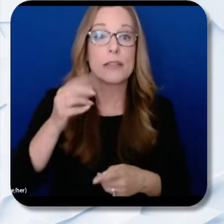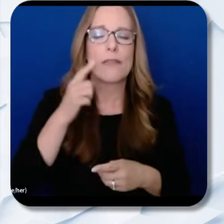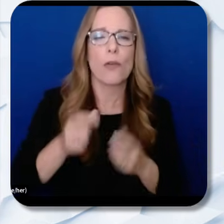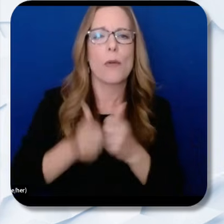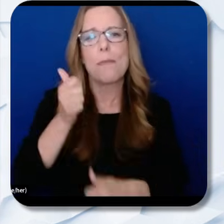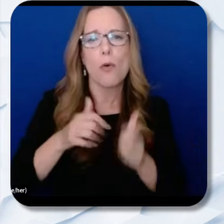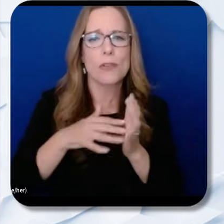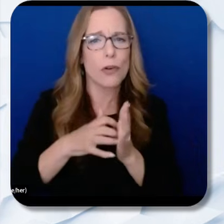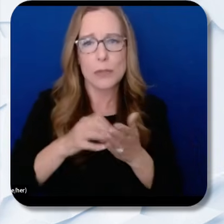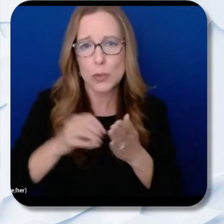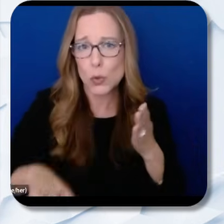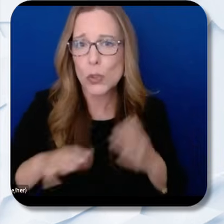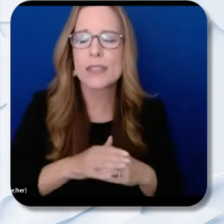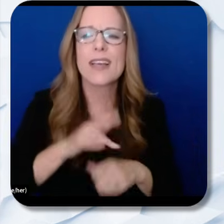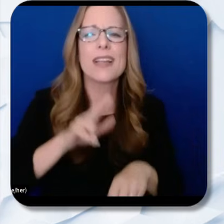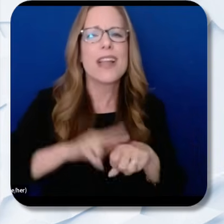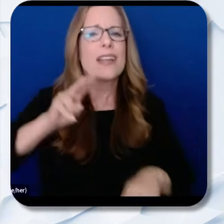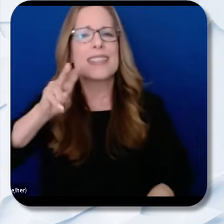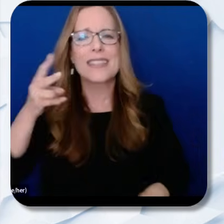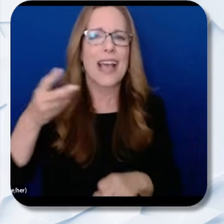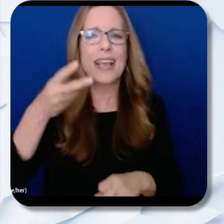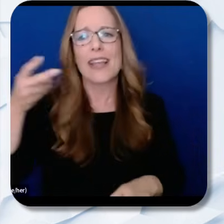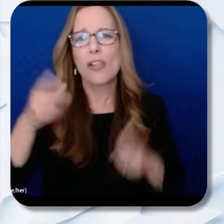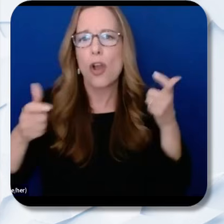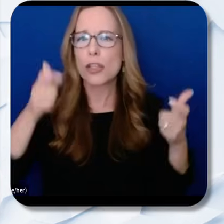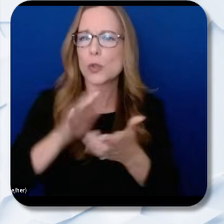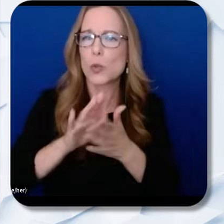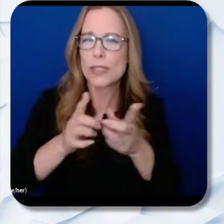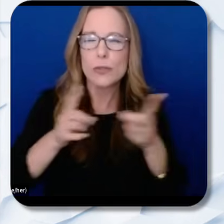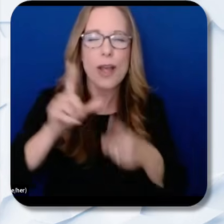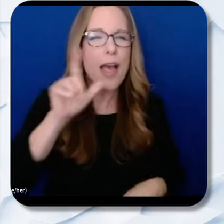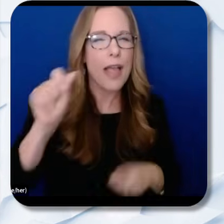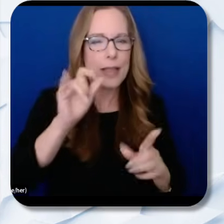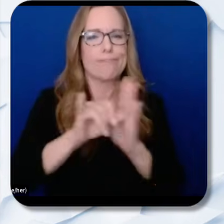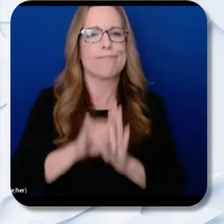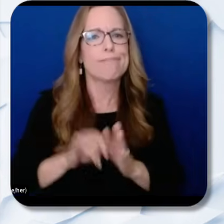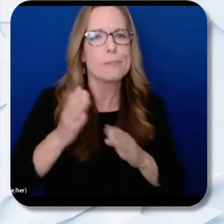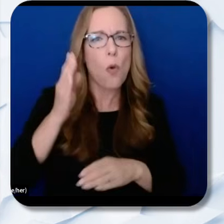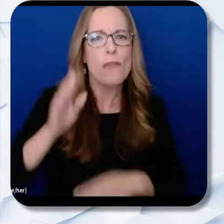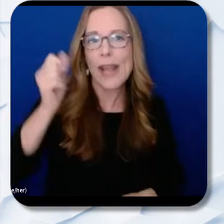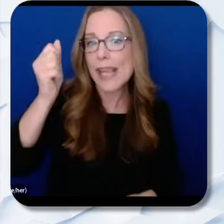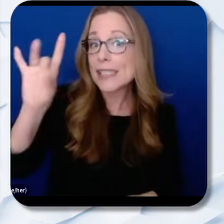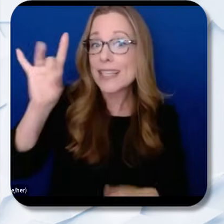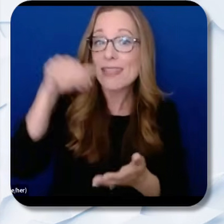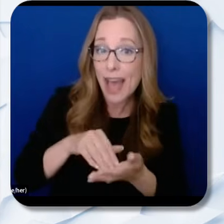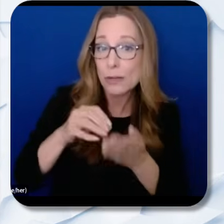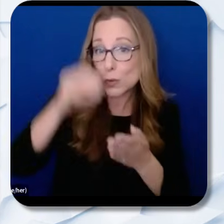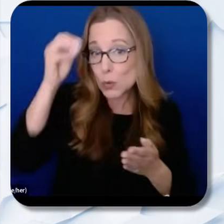identified more than 18,000 students experiencing homelessness during the 24-25 school year.